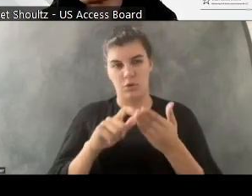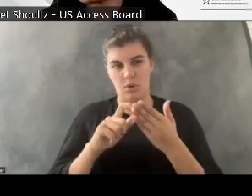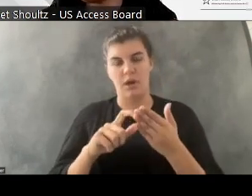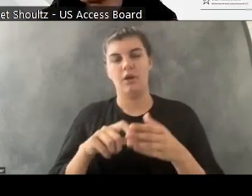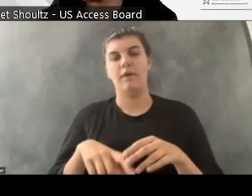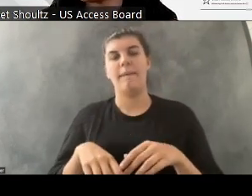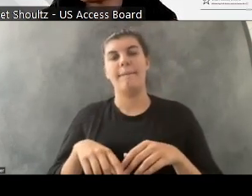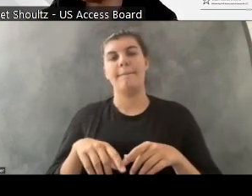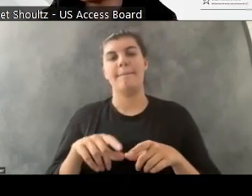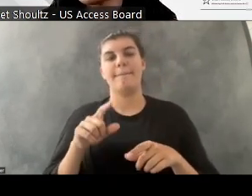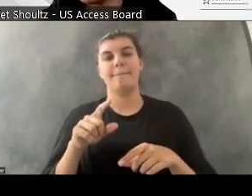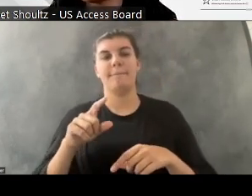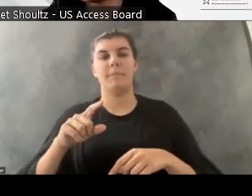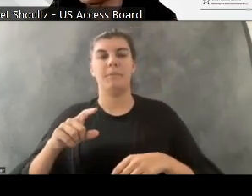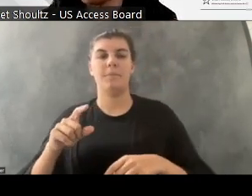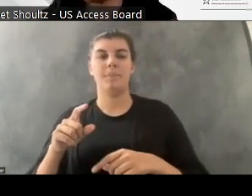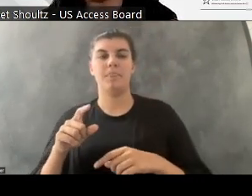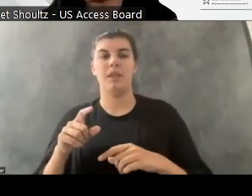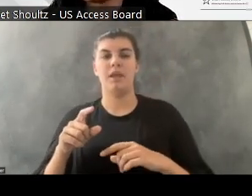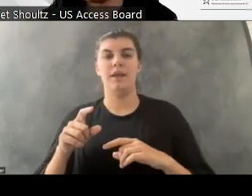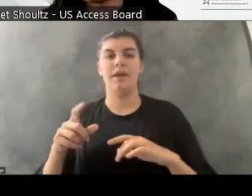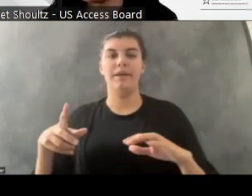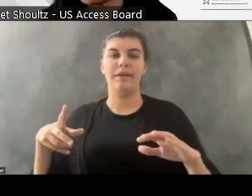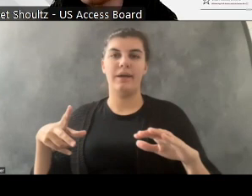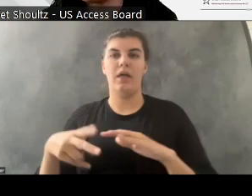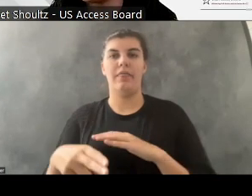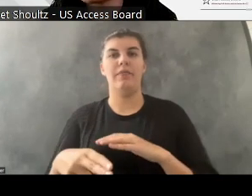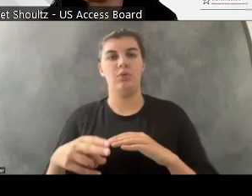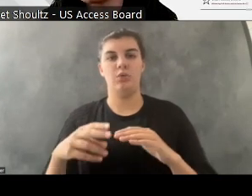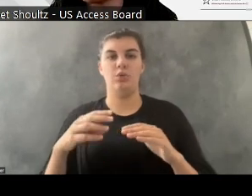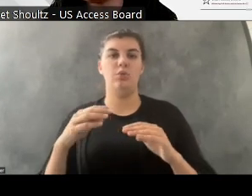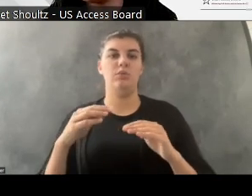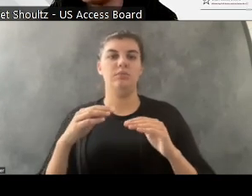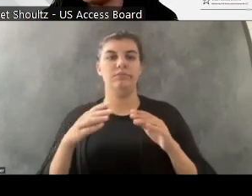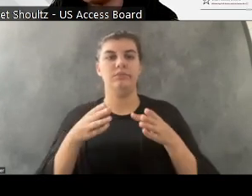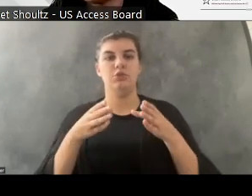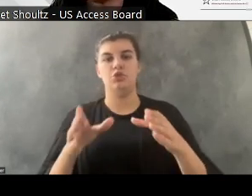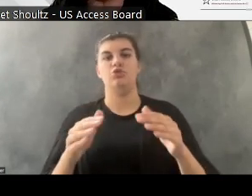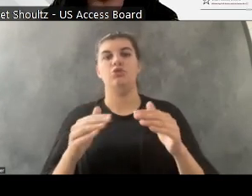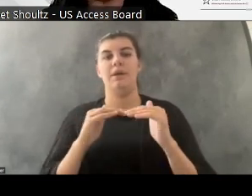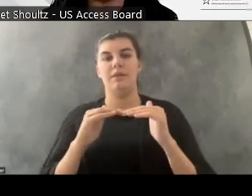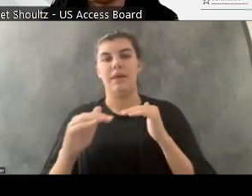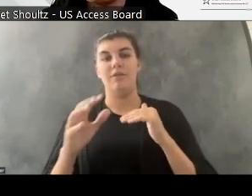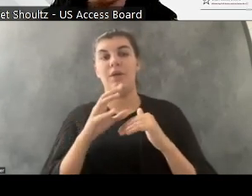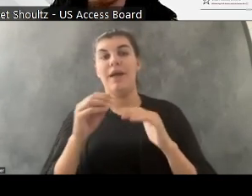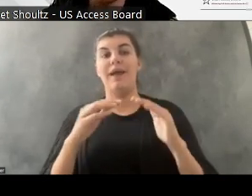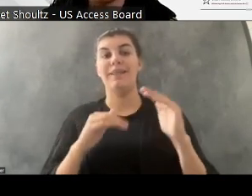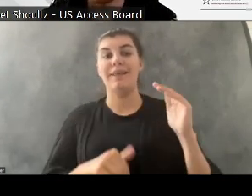not required at pedestrian refuge islands that are cut through at street level and are less than six